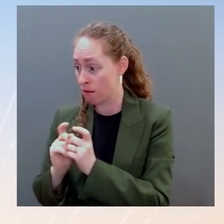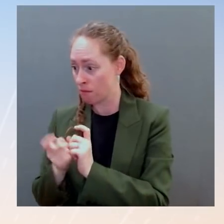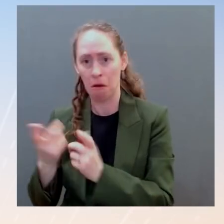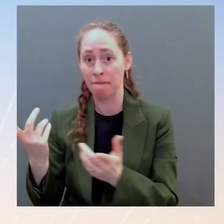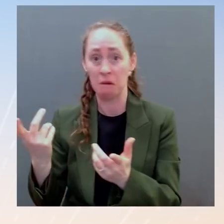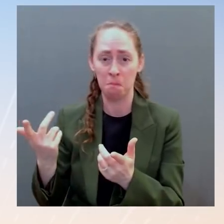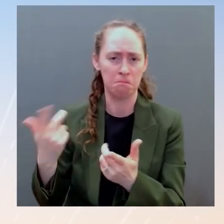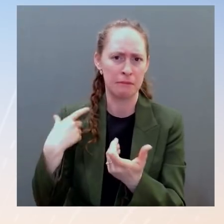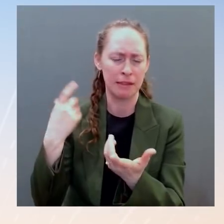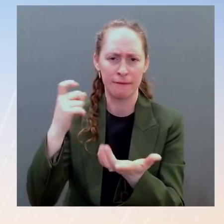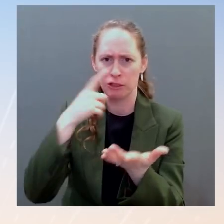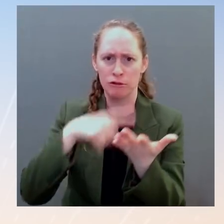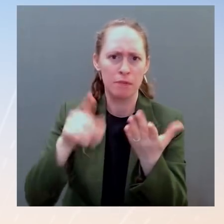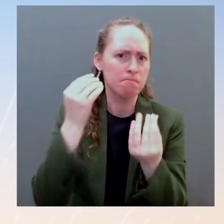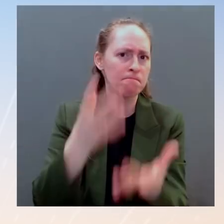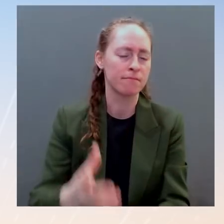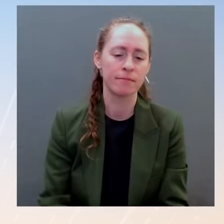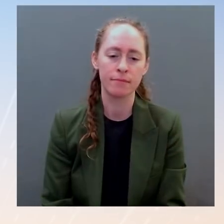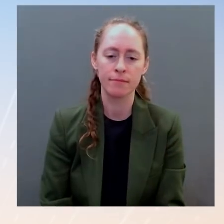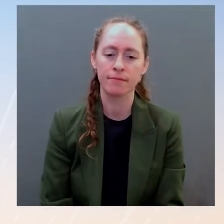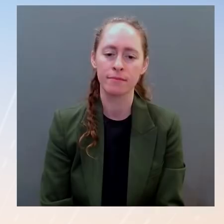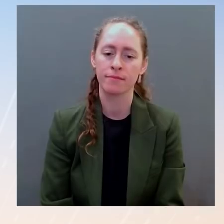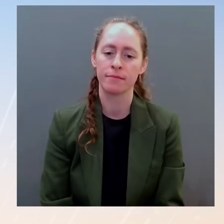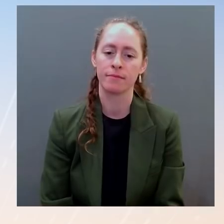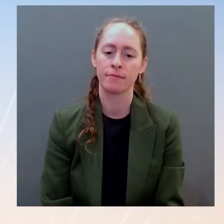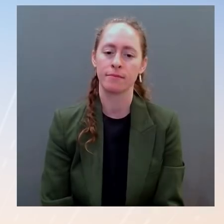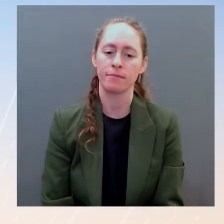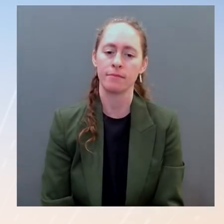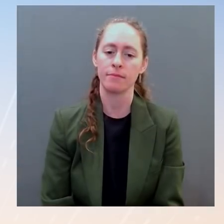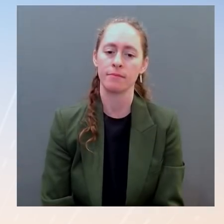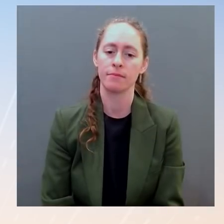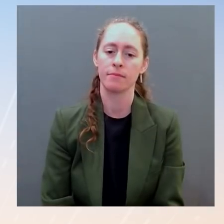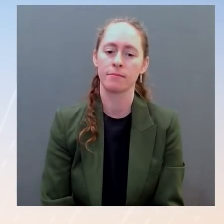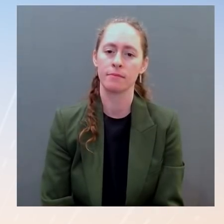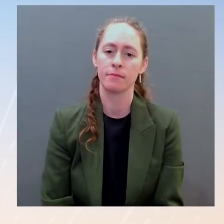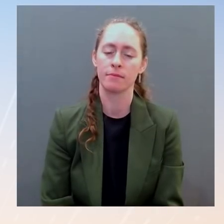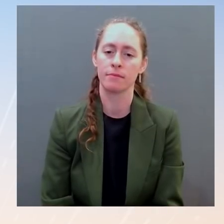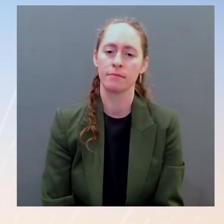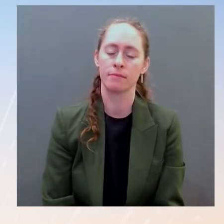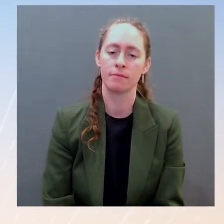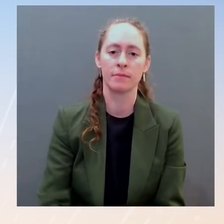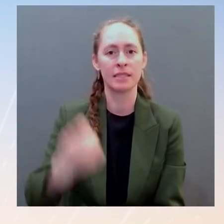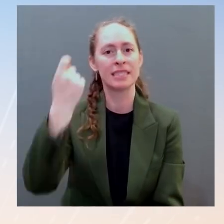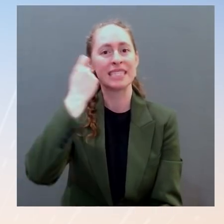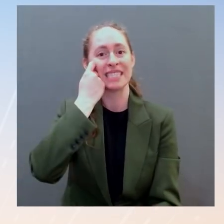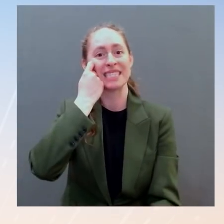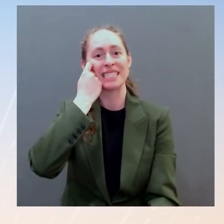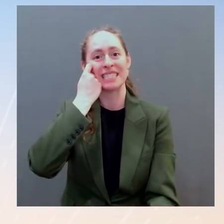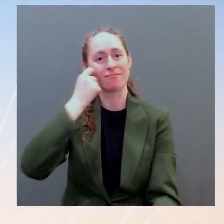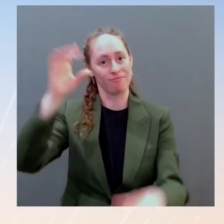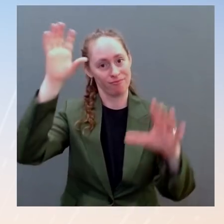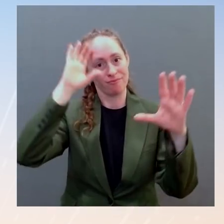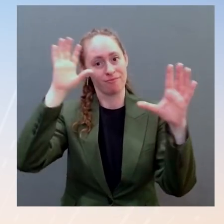the President just issued a statement on malaria today. Since the time you started speaking, almost a hundred children have died of malaria.